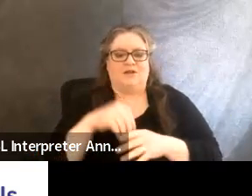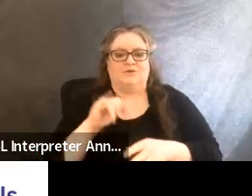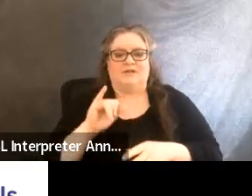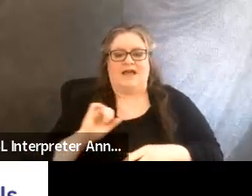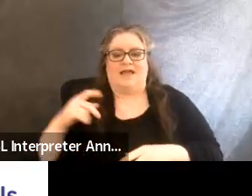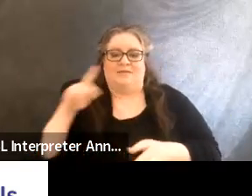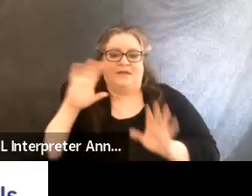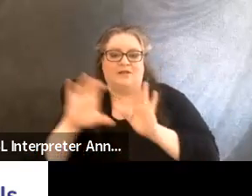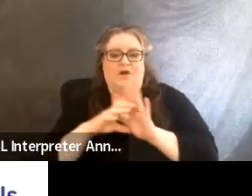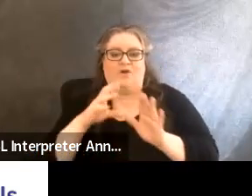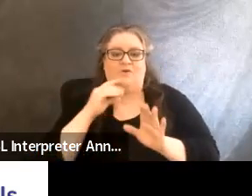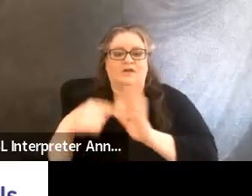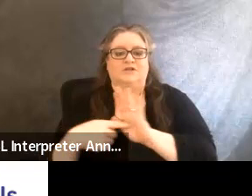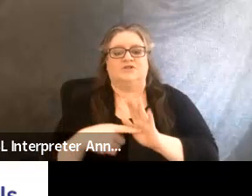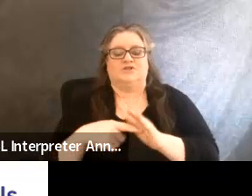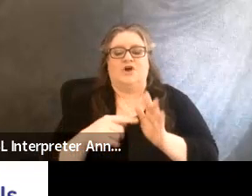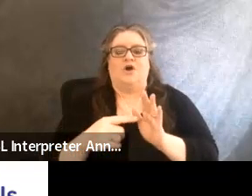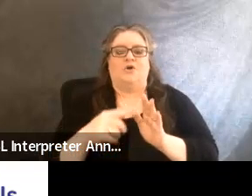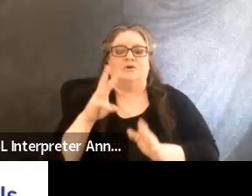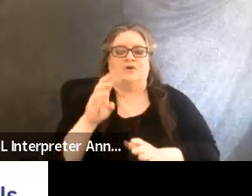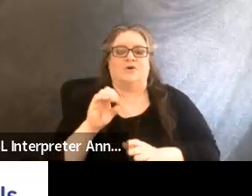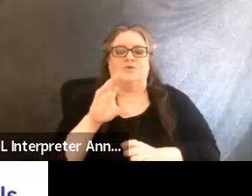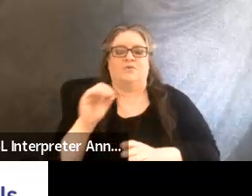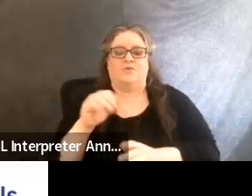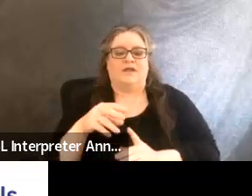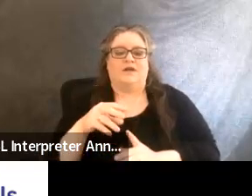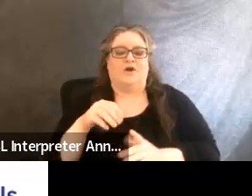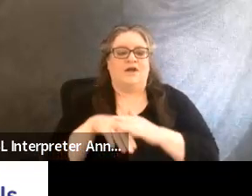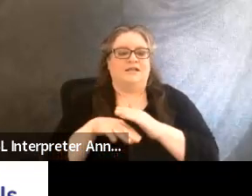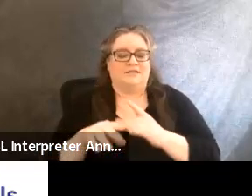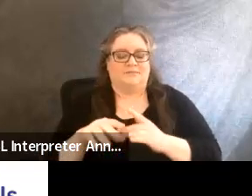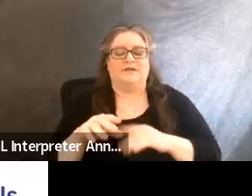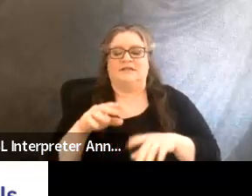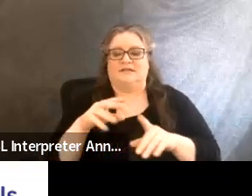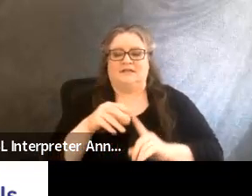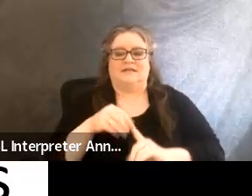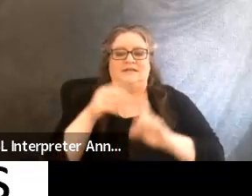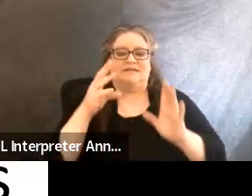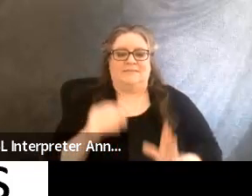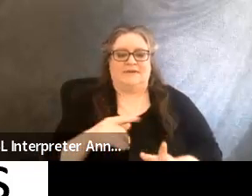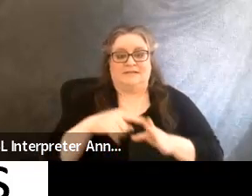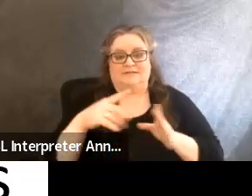It also shows a WeCo accessibility specialist using screen magnification software in an accessibility audit.